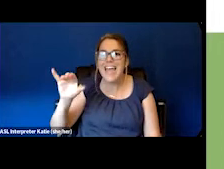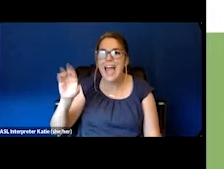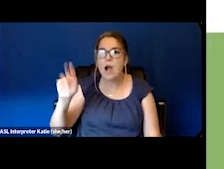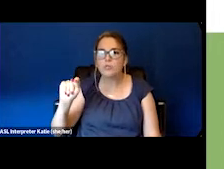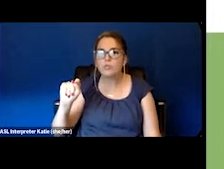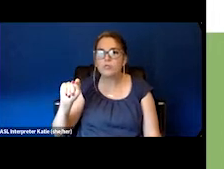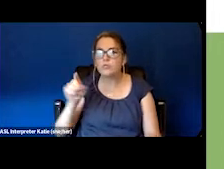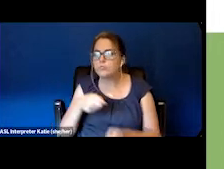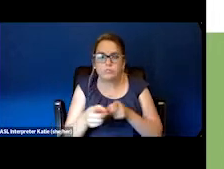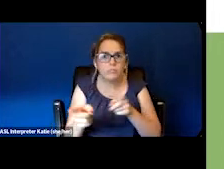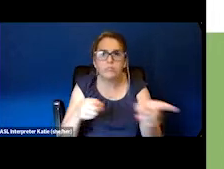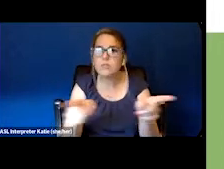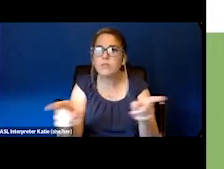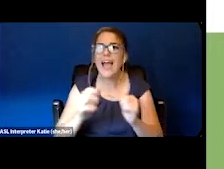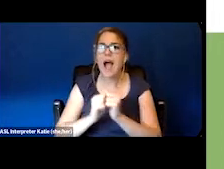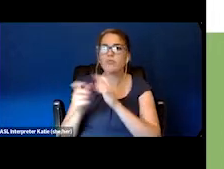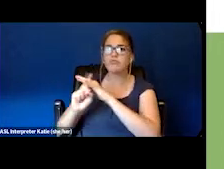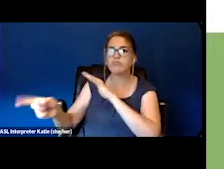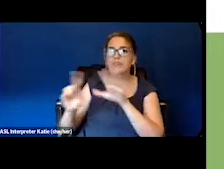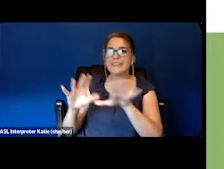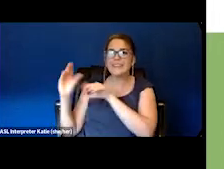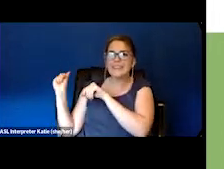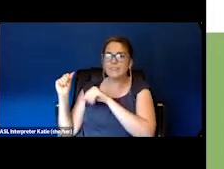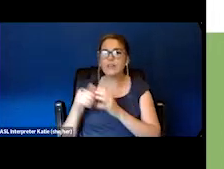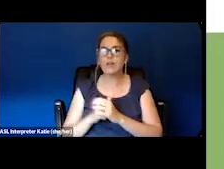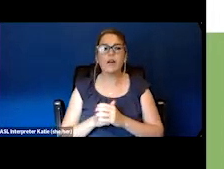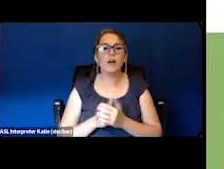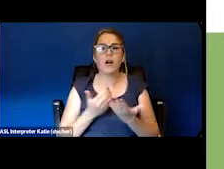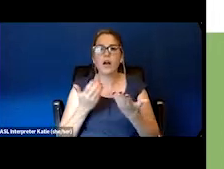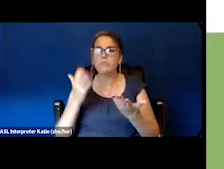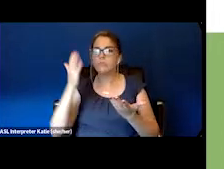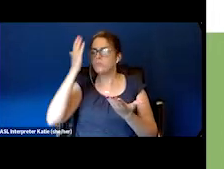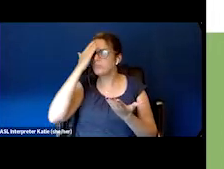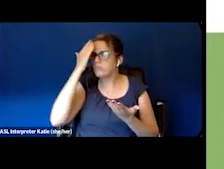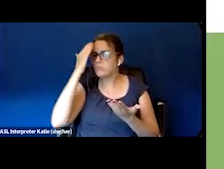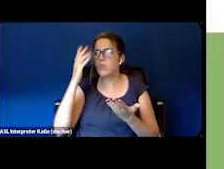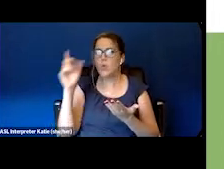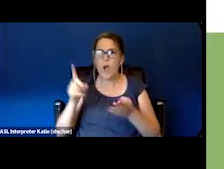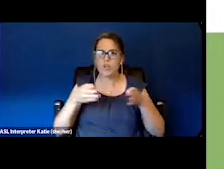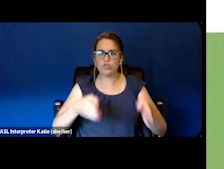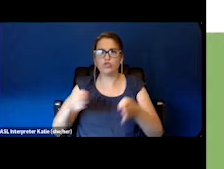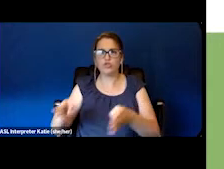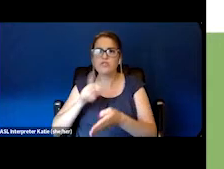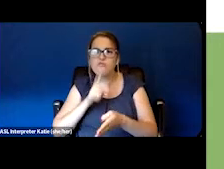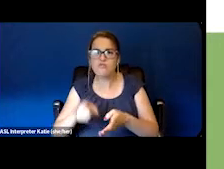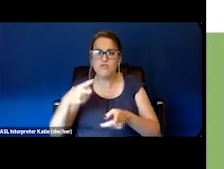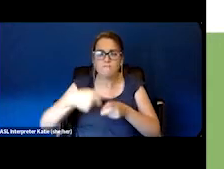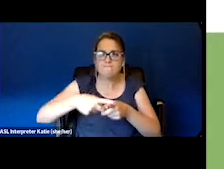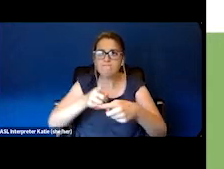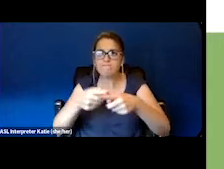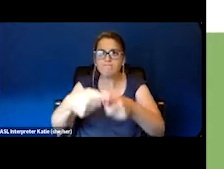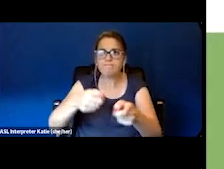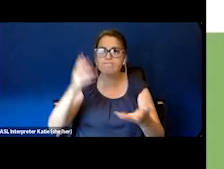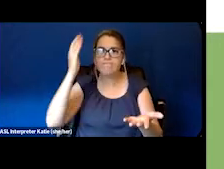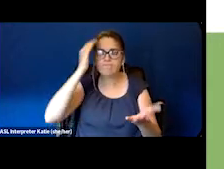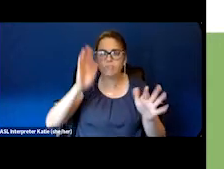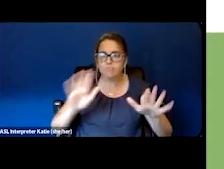you know how to quickly navigate any situation that arises. Another key concept is confidentiality.